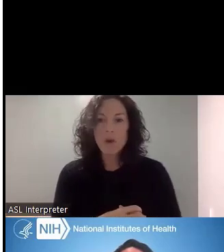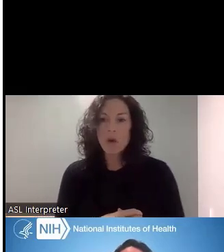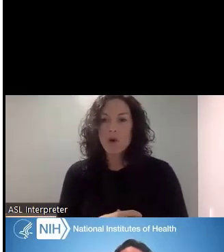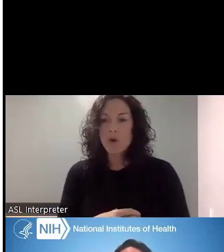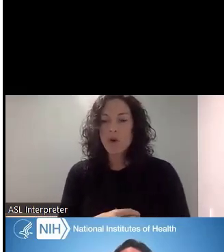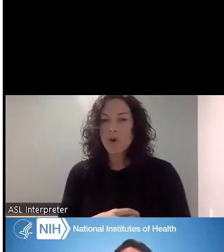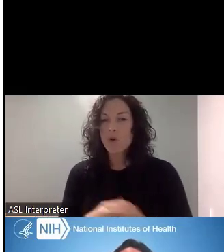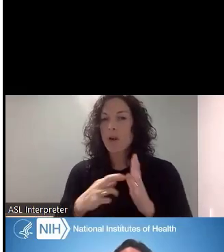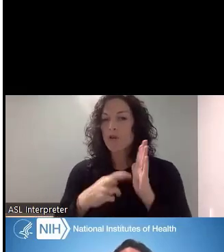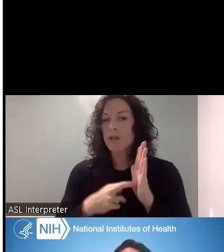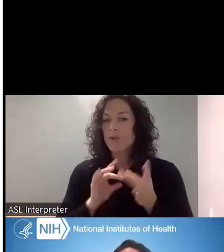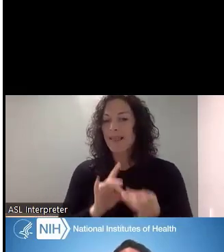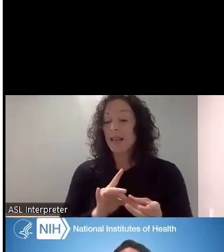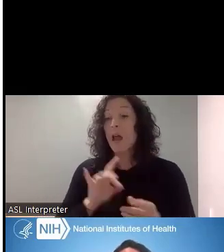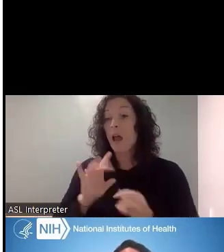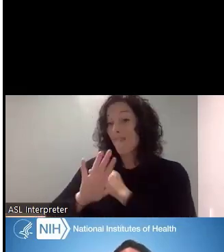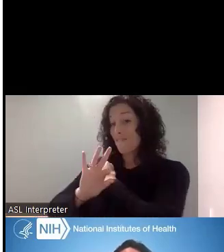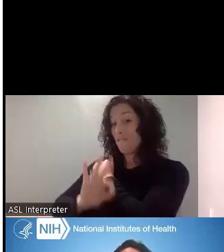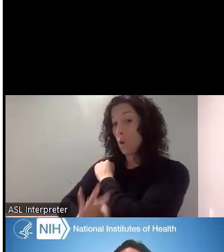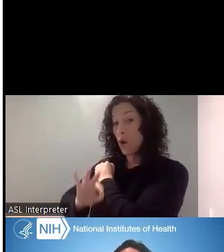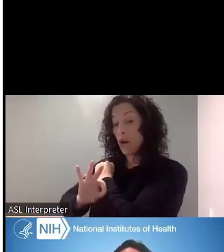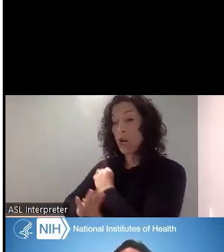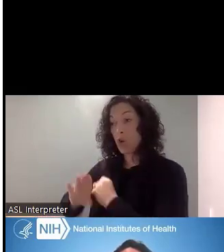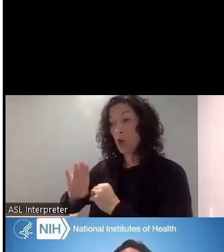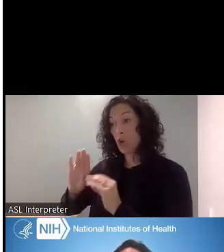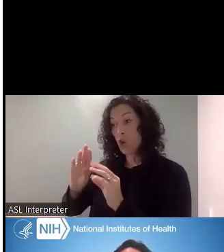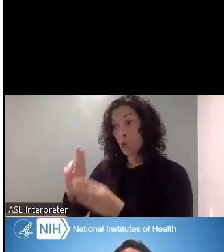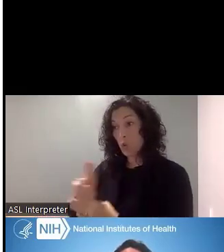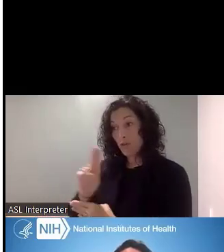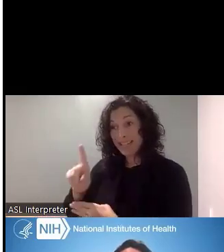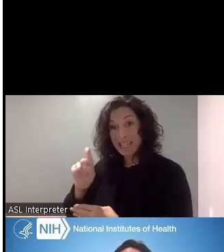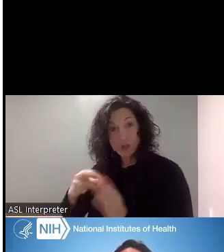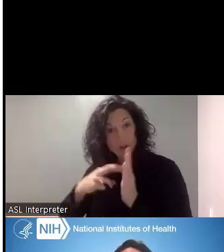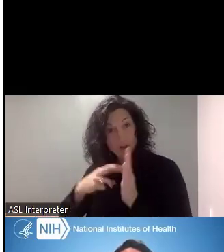Does a foreign university need to register on SAM.gov,